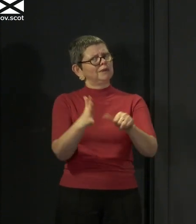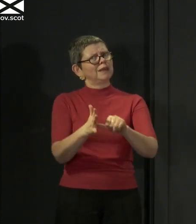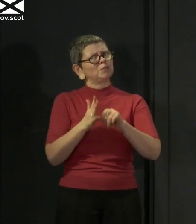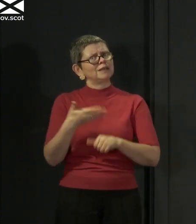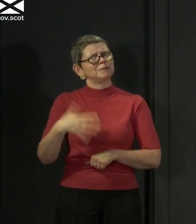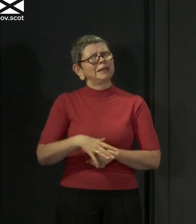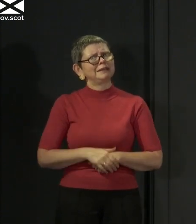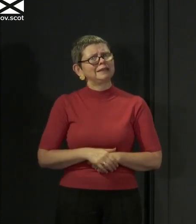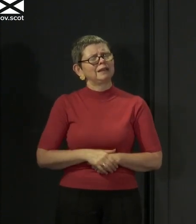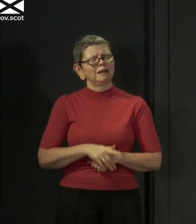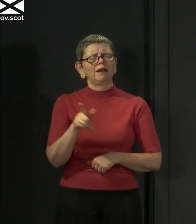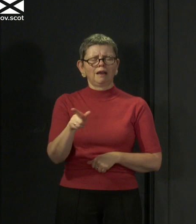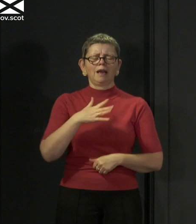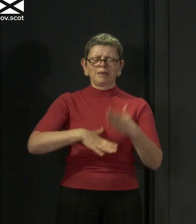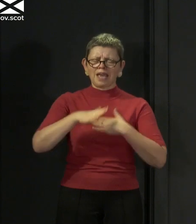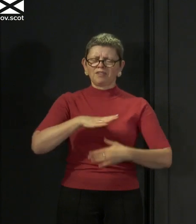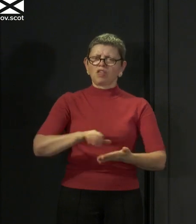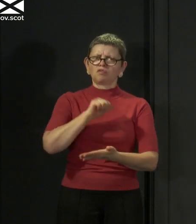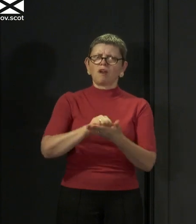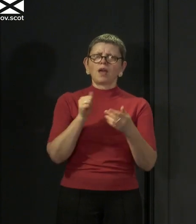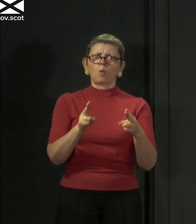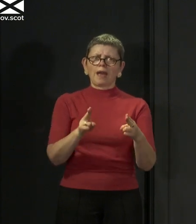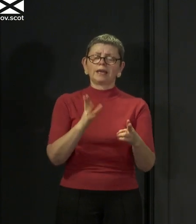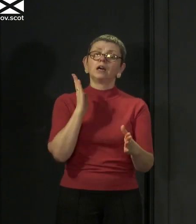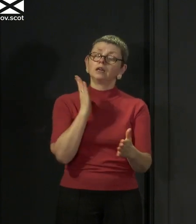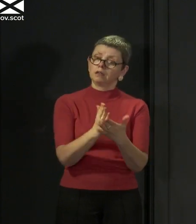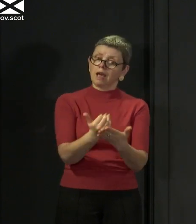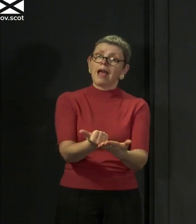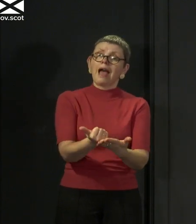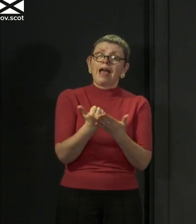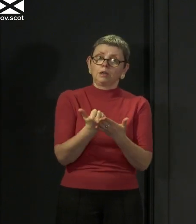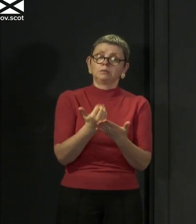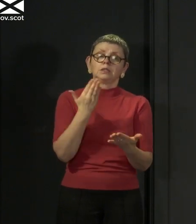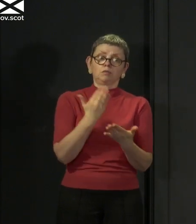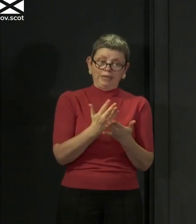doing the right thing, you have helped us to make really significant progress. And I